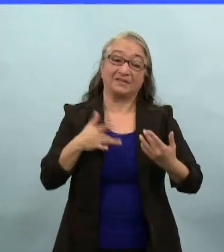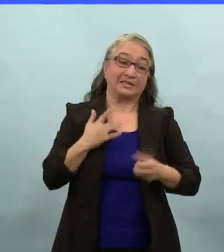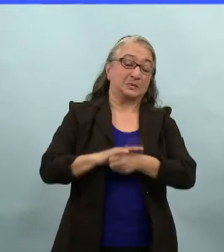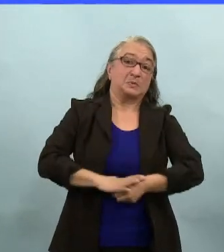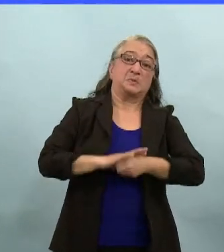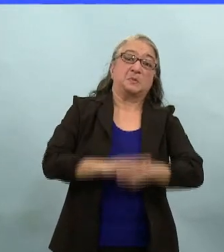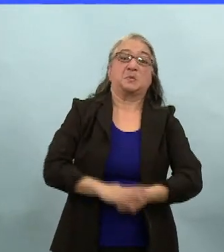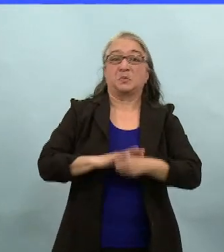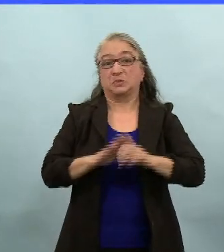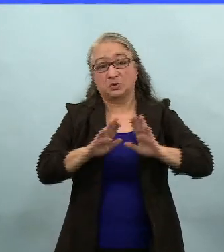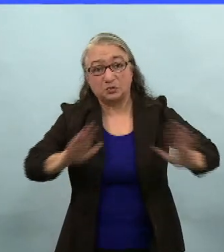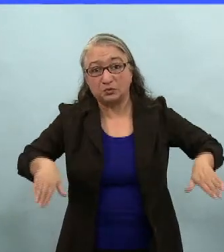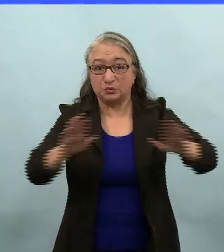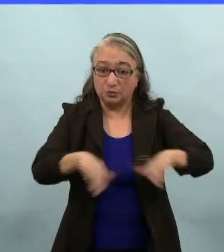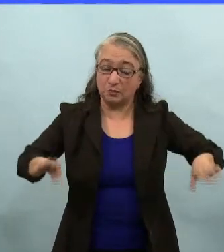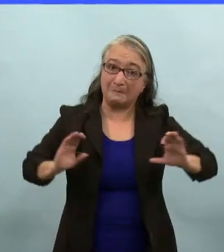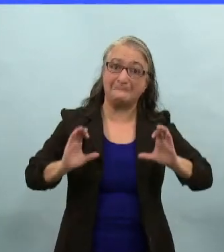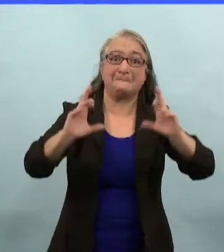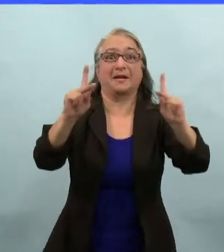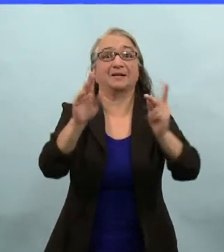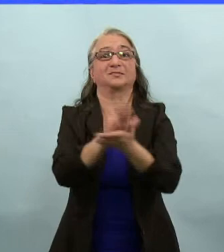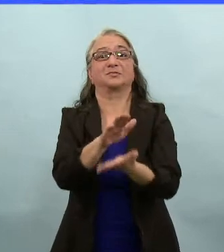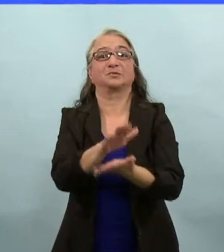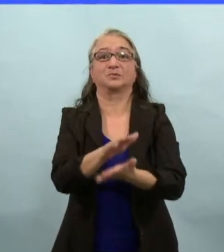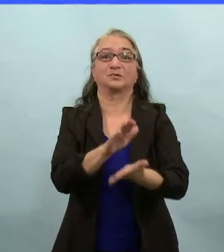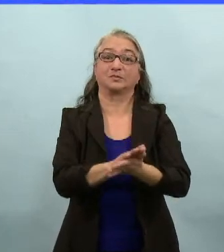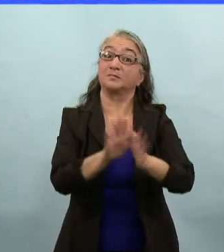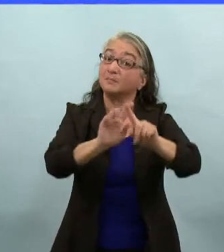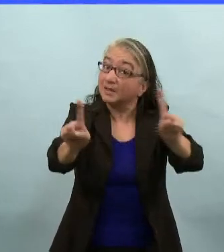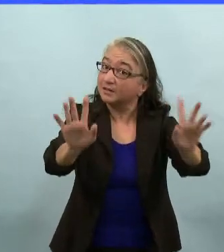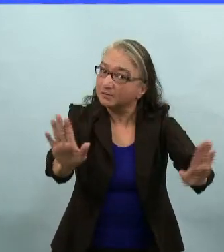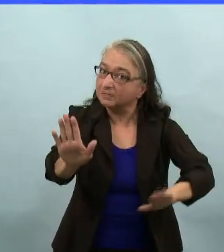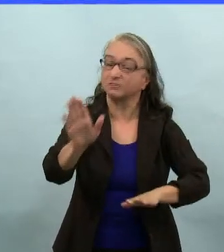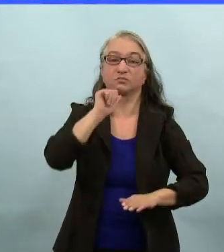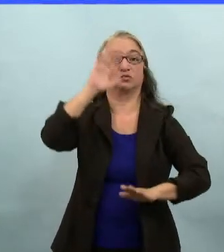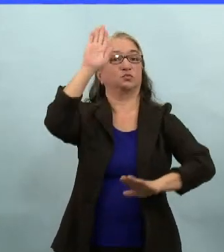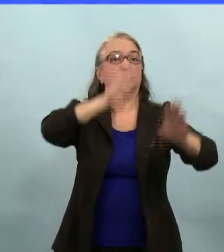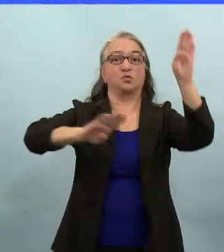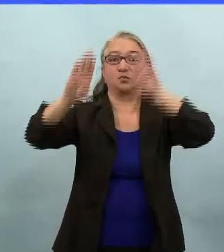that two doses continues to provide strong protection against severe outcomes and with